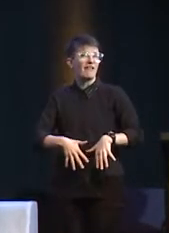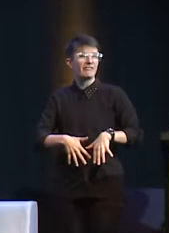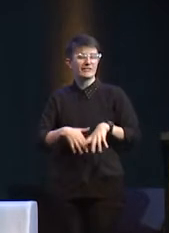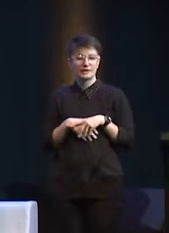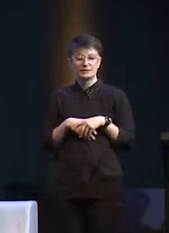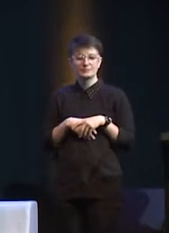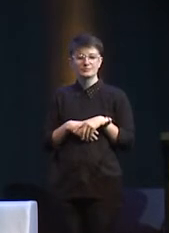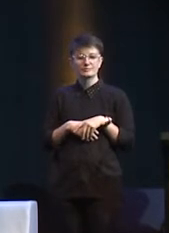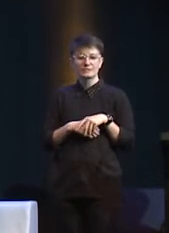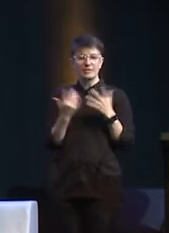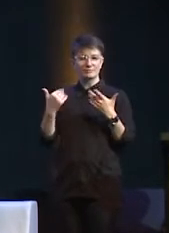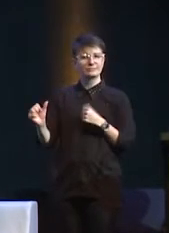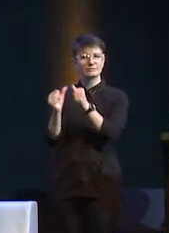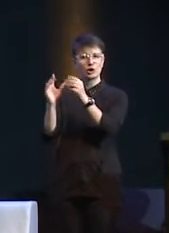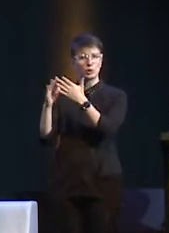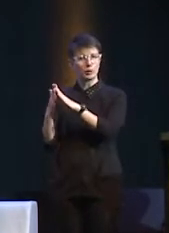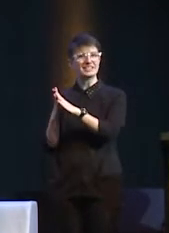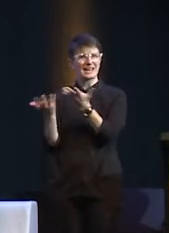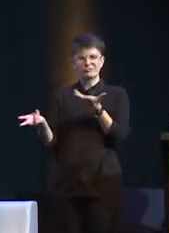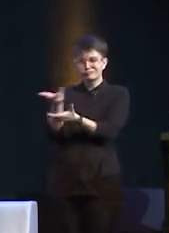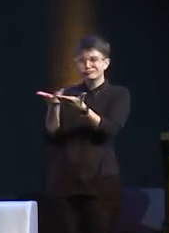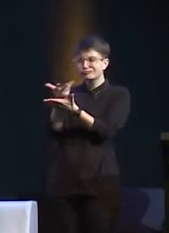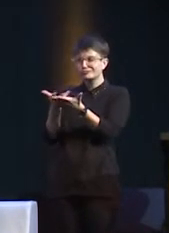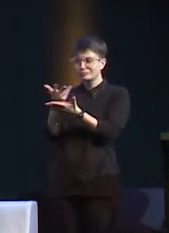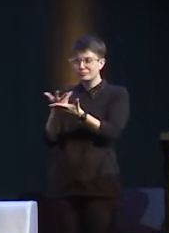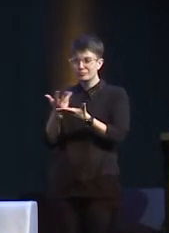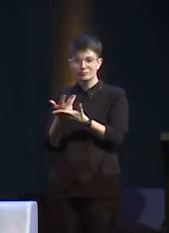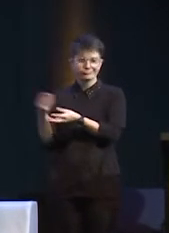come together and said this is where we see ourselves in 2050, so I think the obvious